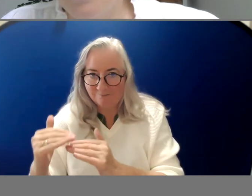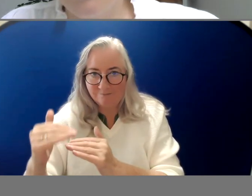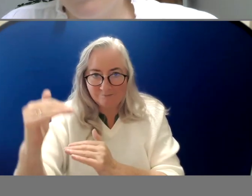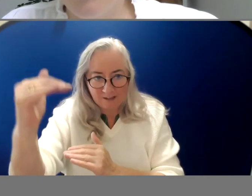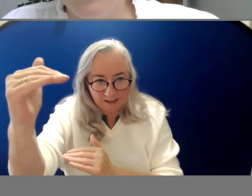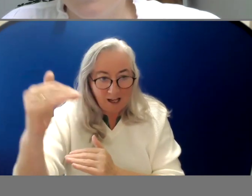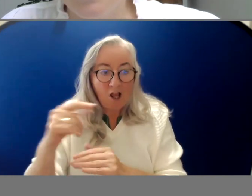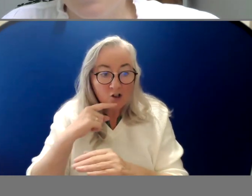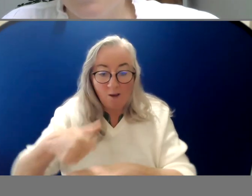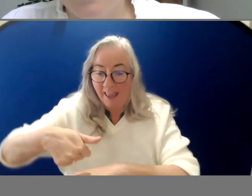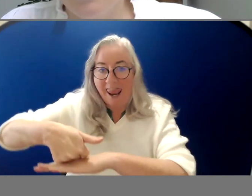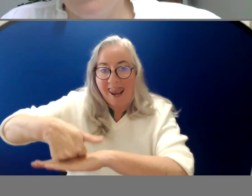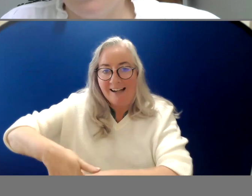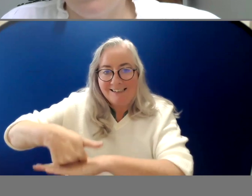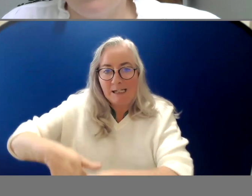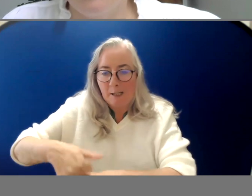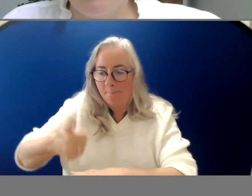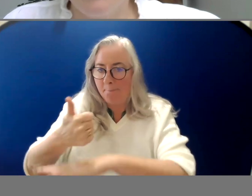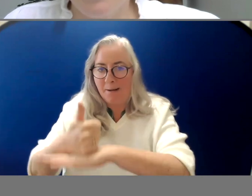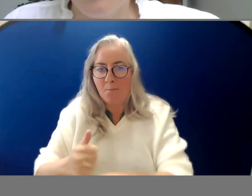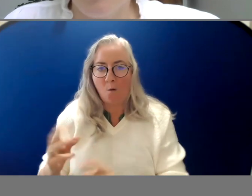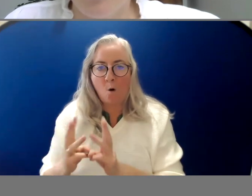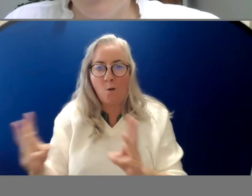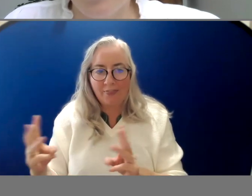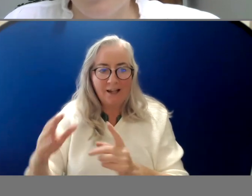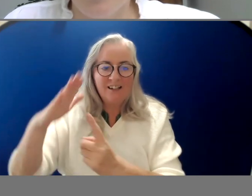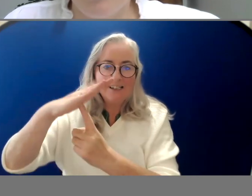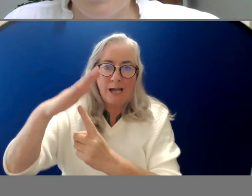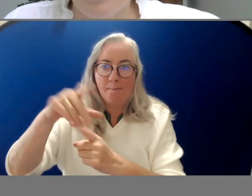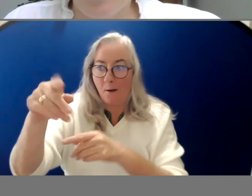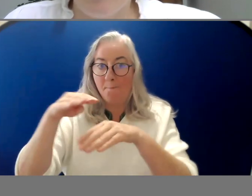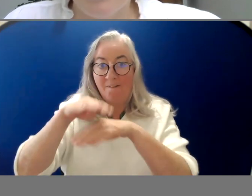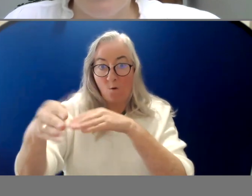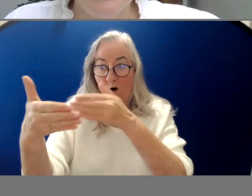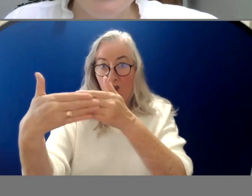landing a minimum width of the stairs at the top of the stairs before a doorway and we can have